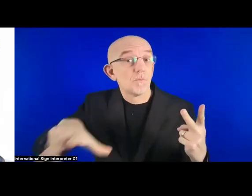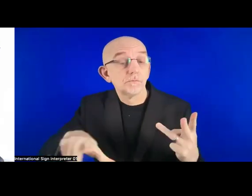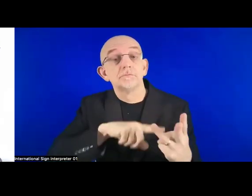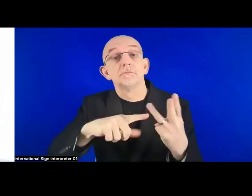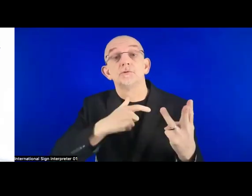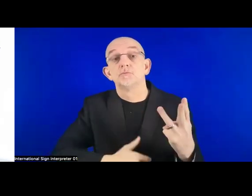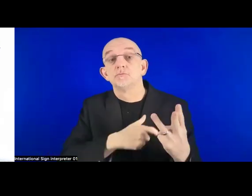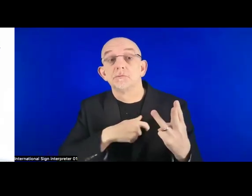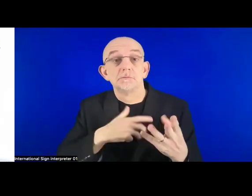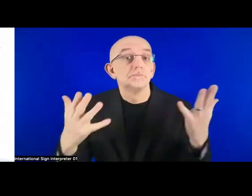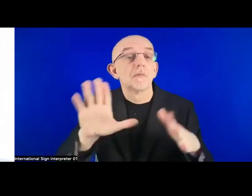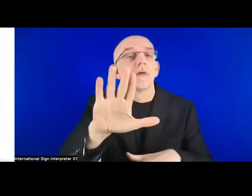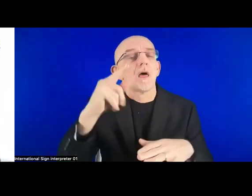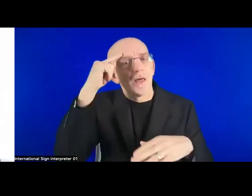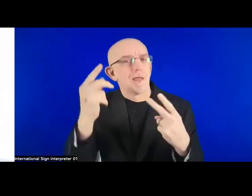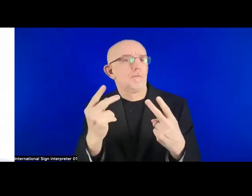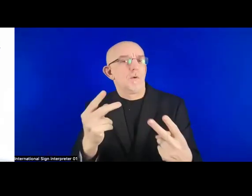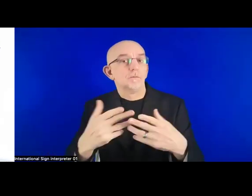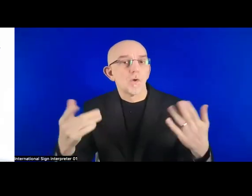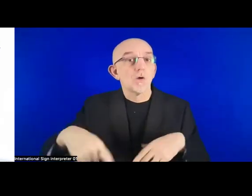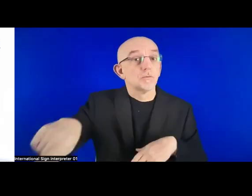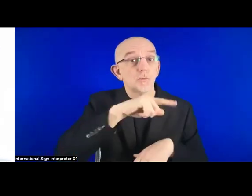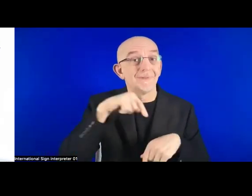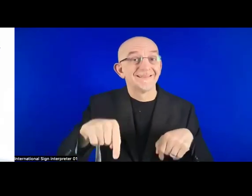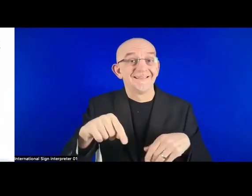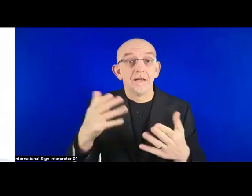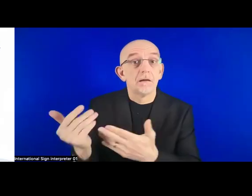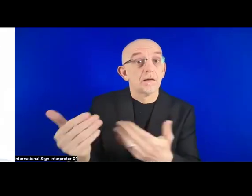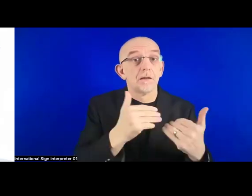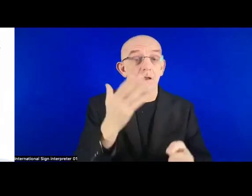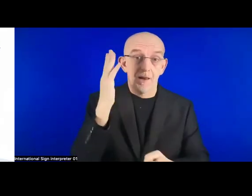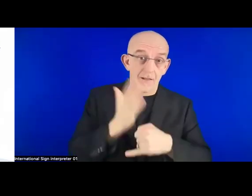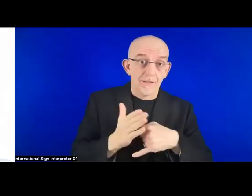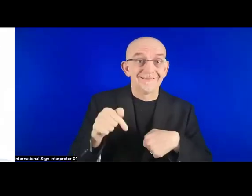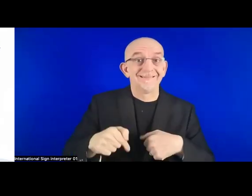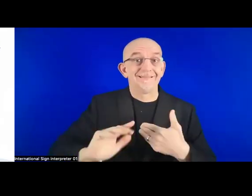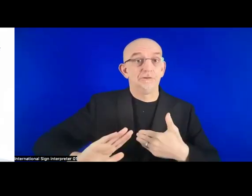The fellows will have three year contracts, which is a little bit longer than the